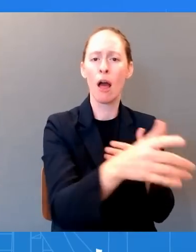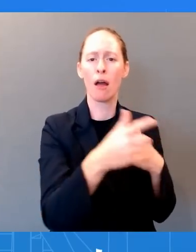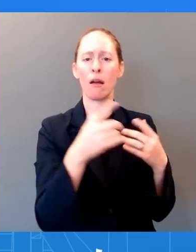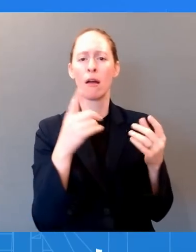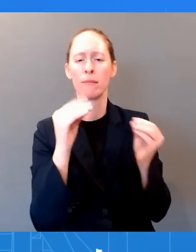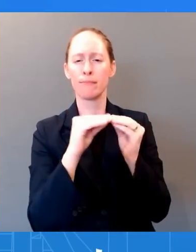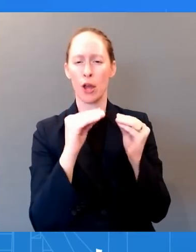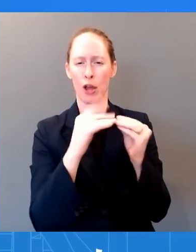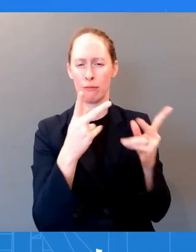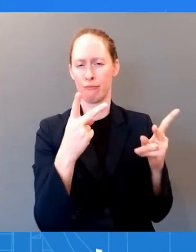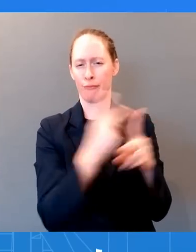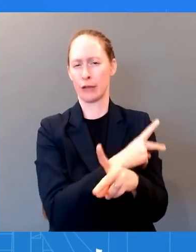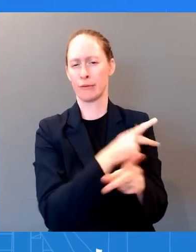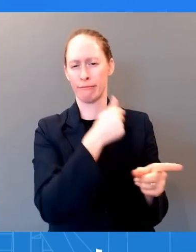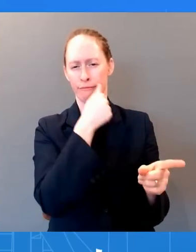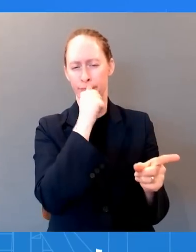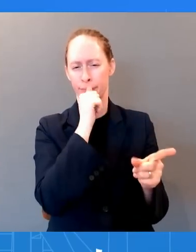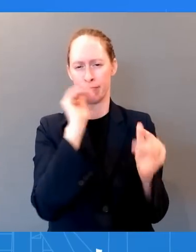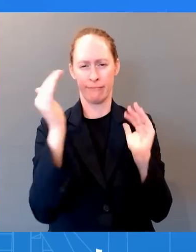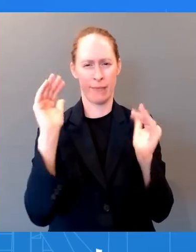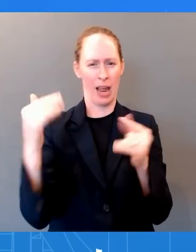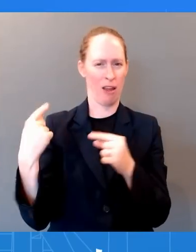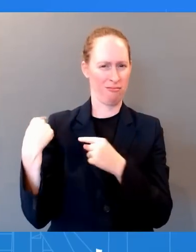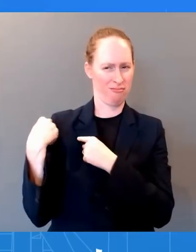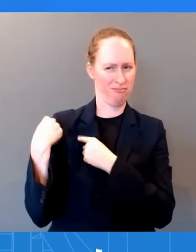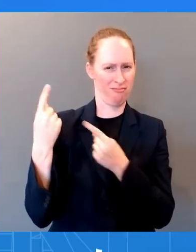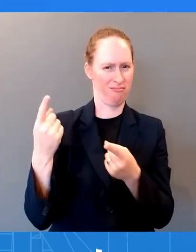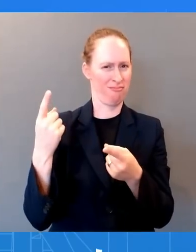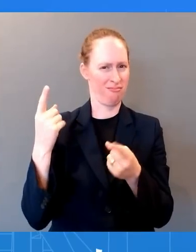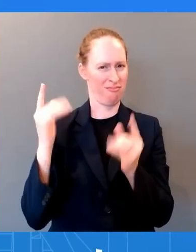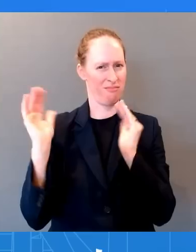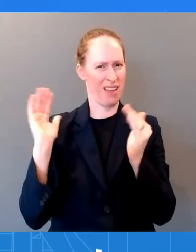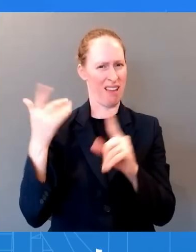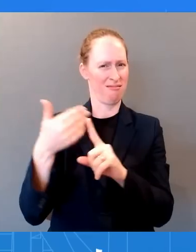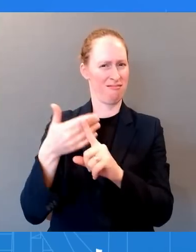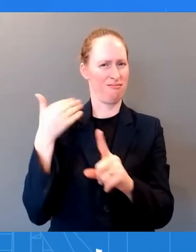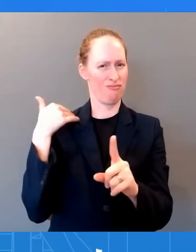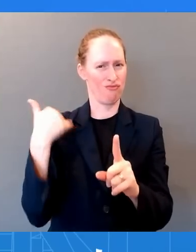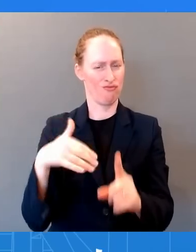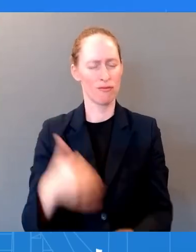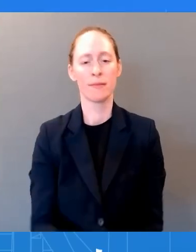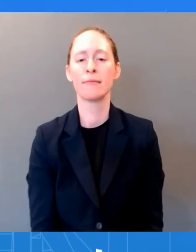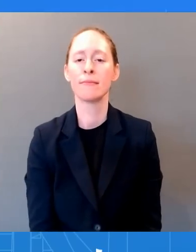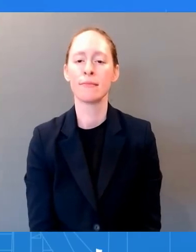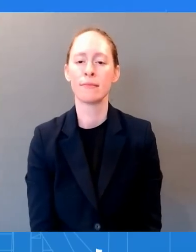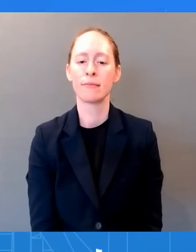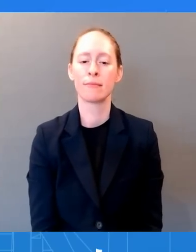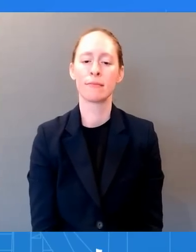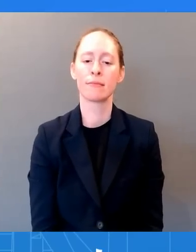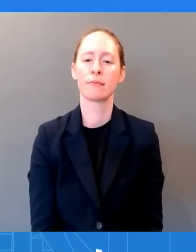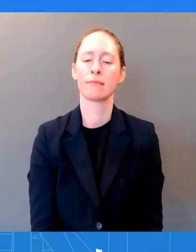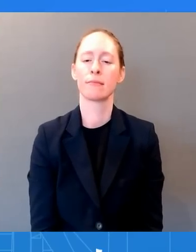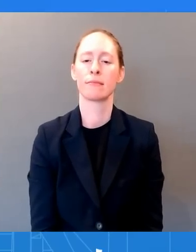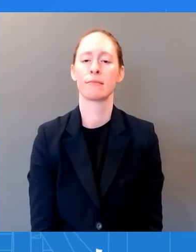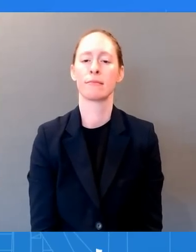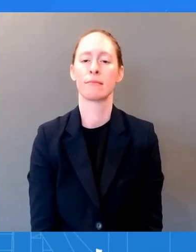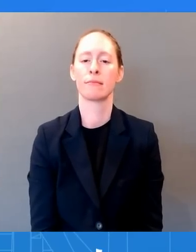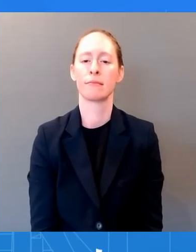As I've said before, the President supports leaving decisions regarding legalization for recreational use up to the states;